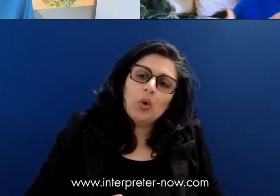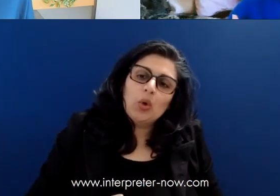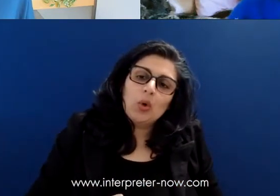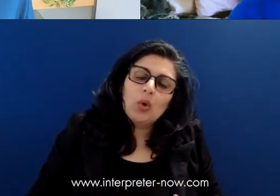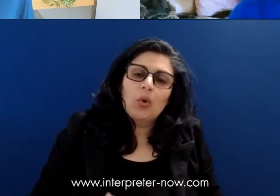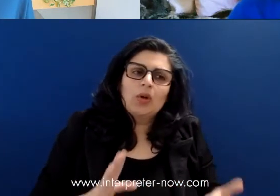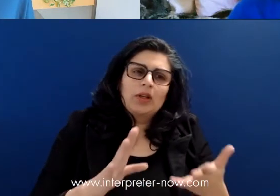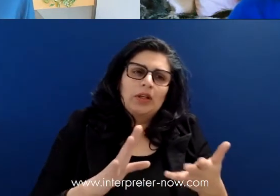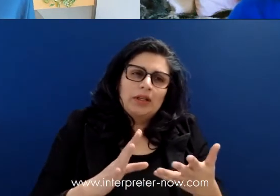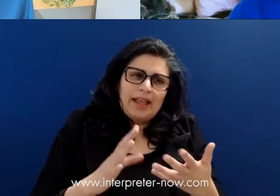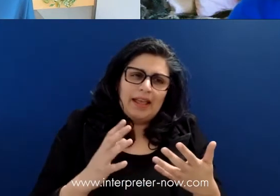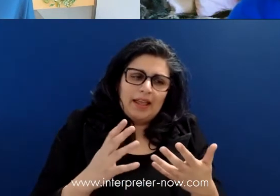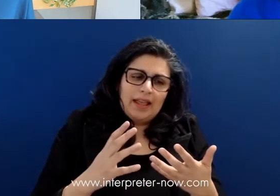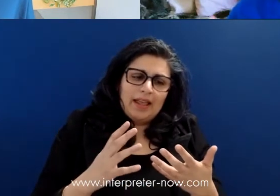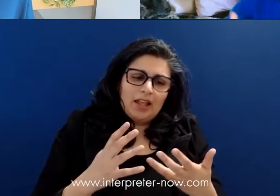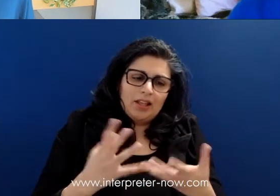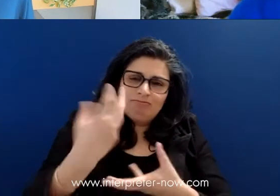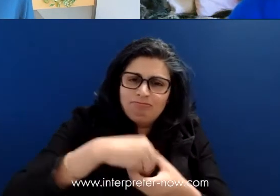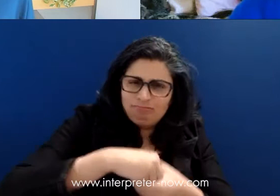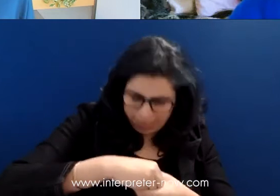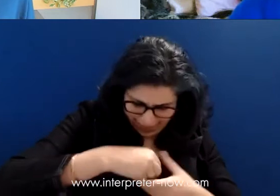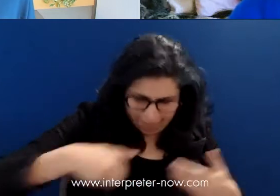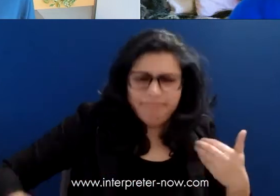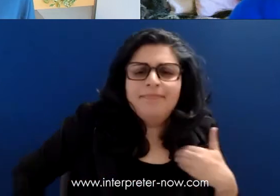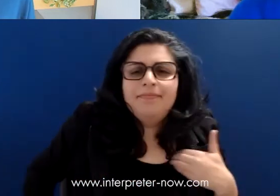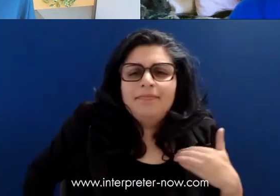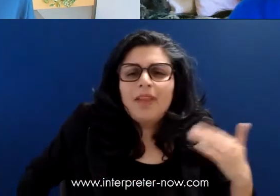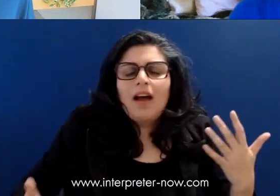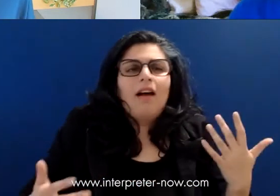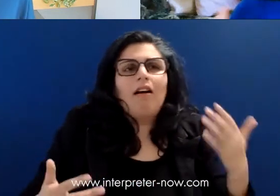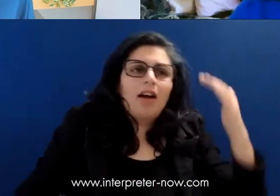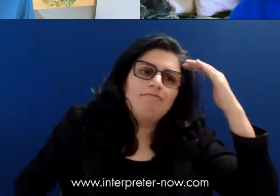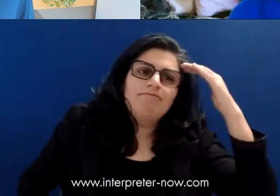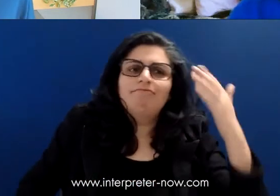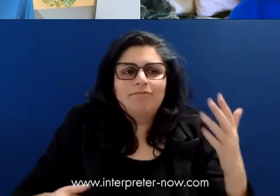we all possess to show up in deeper resonance with another being, in order to live more